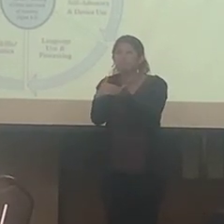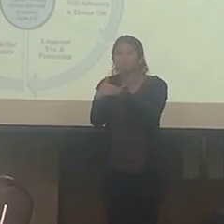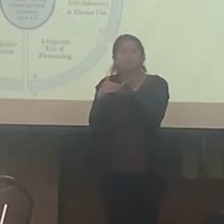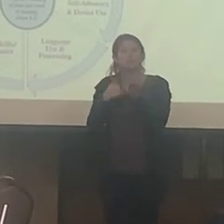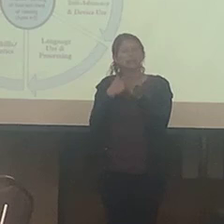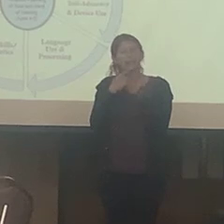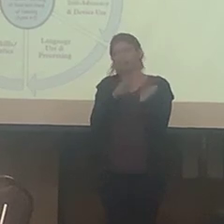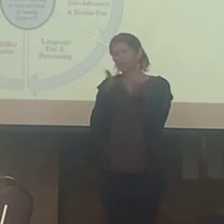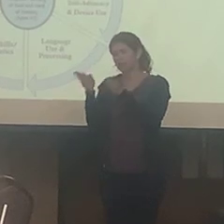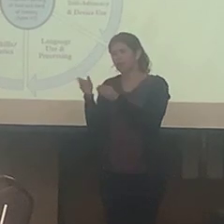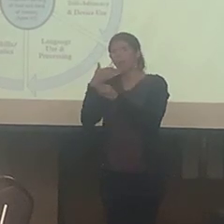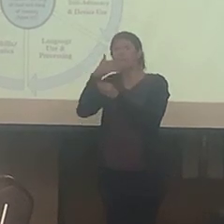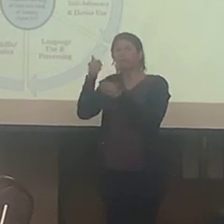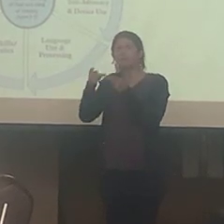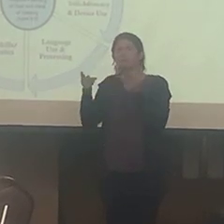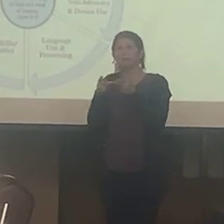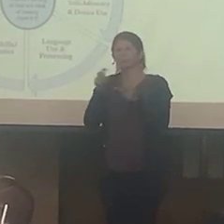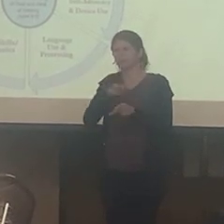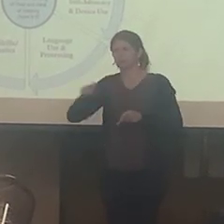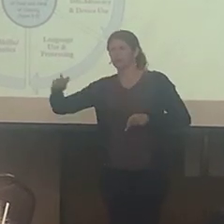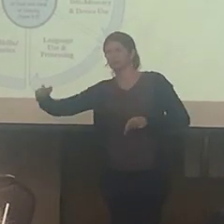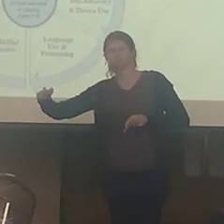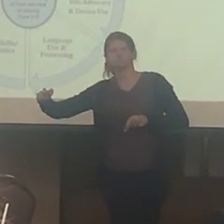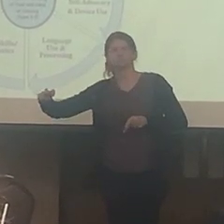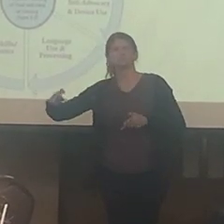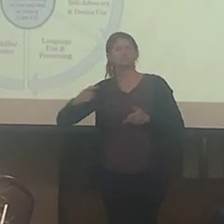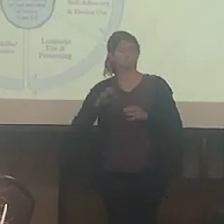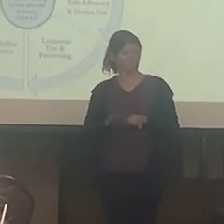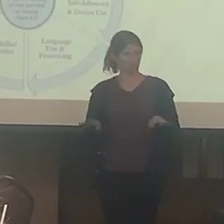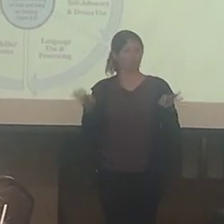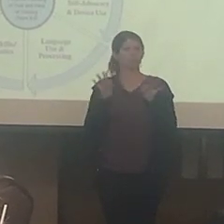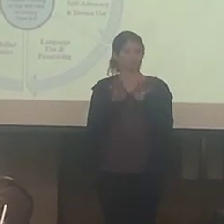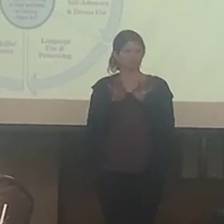to a better listening spot all of those things are important those things might not matter as